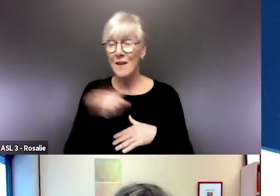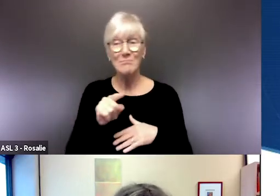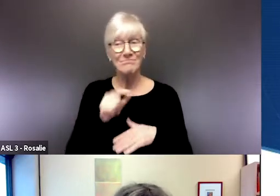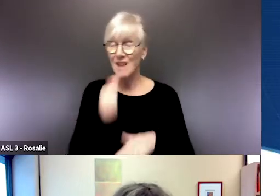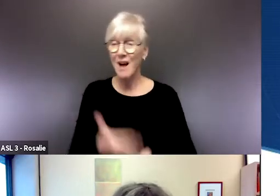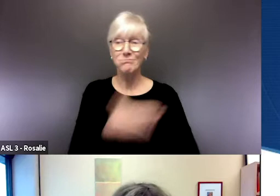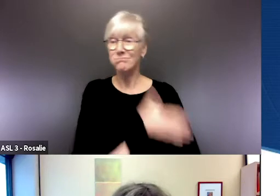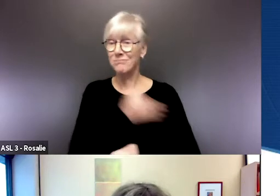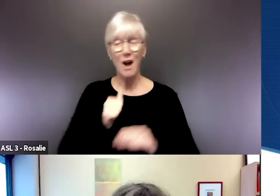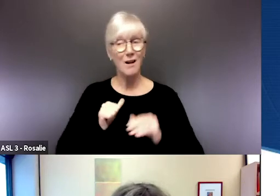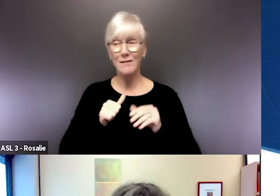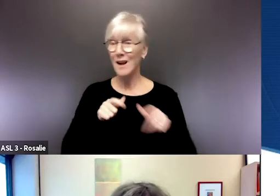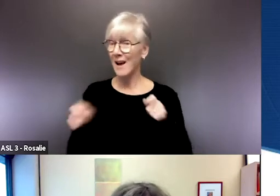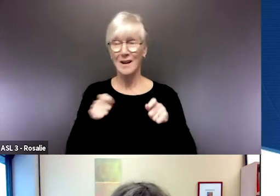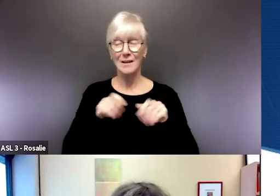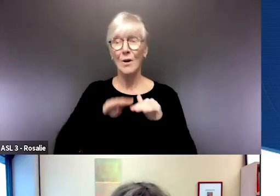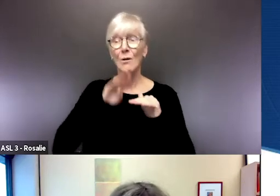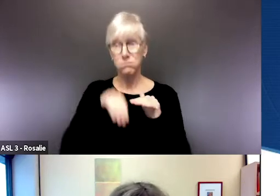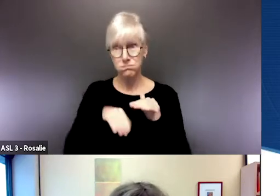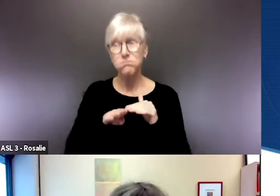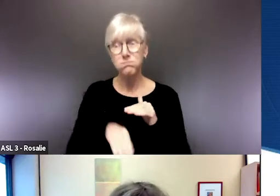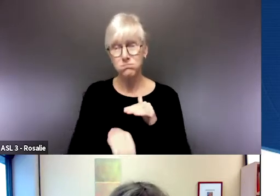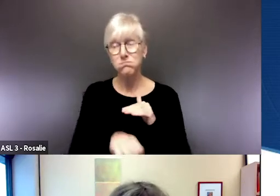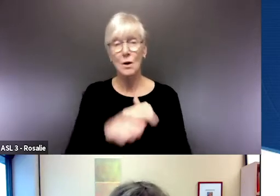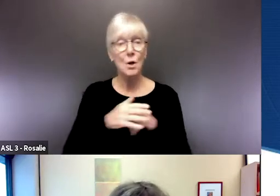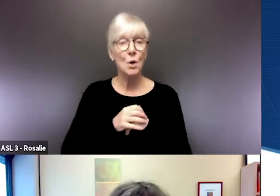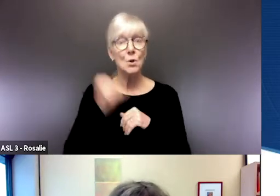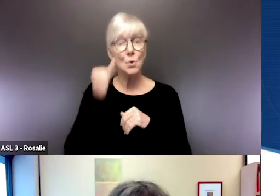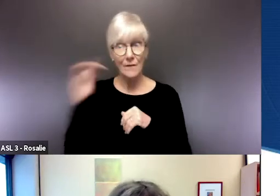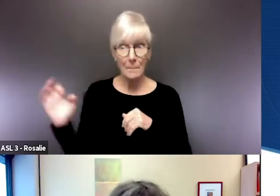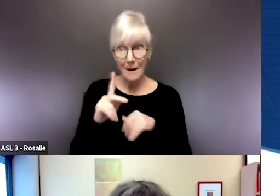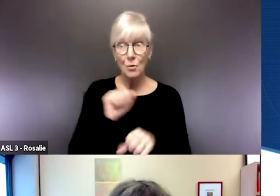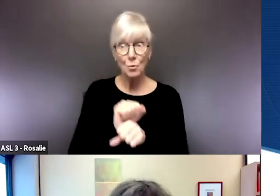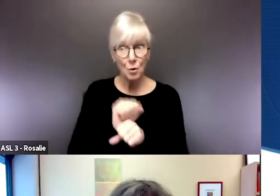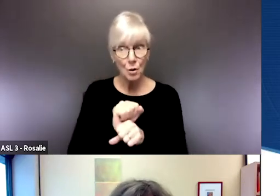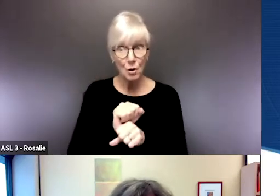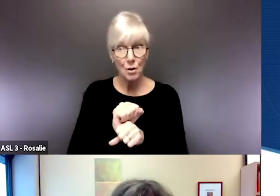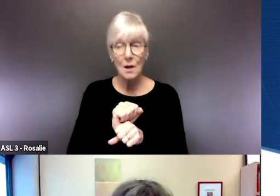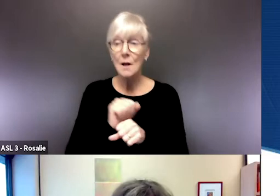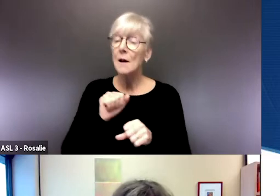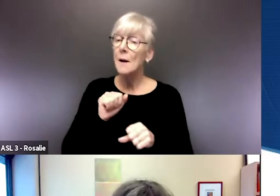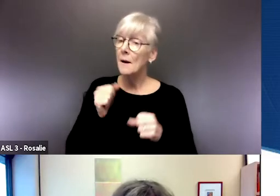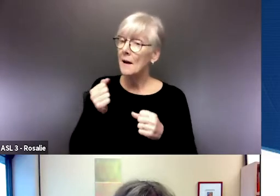able to document that when they return to work process did not address work related problems,